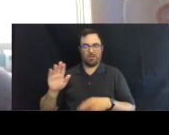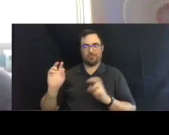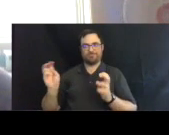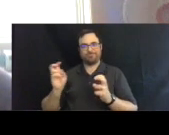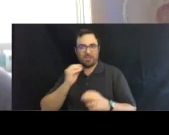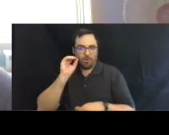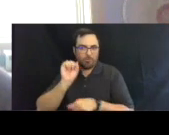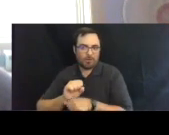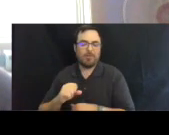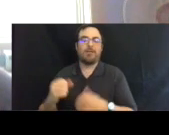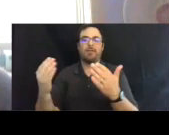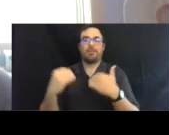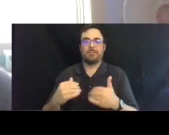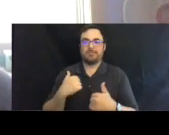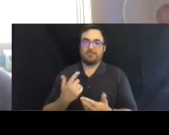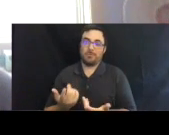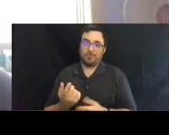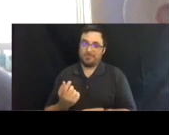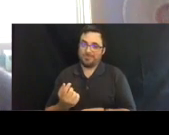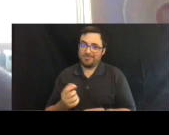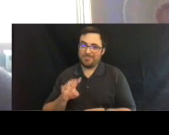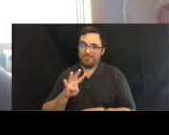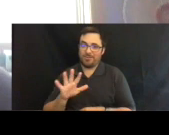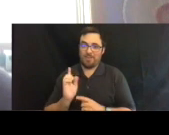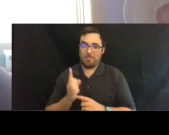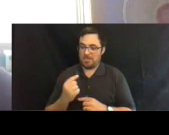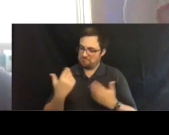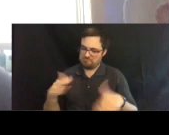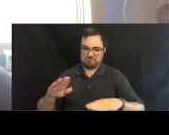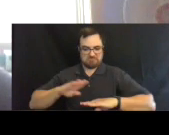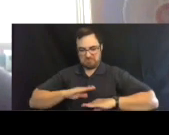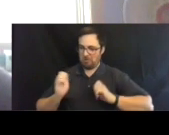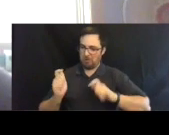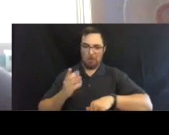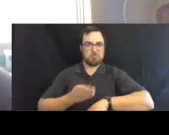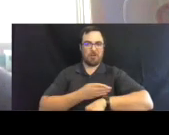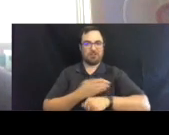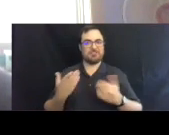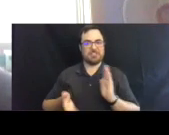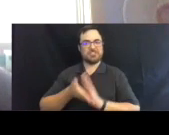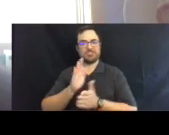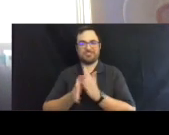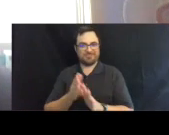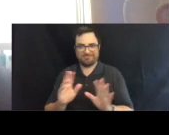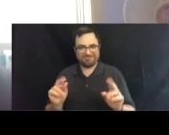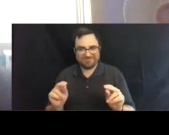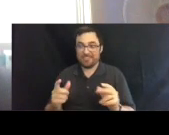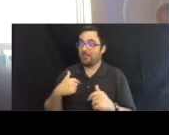I did in 45 minutes was making all the progress. I really feel that it was me teaching the parent how to